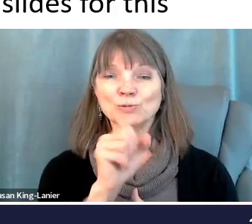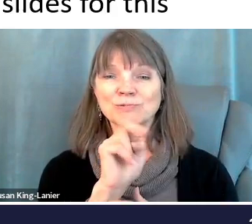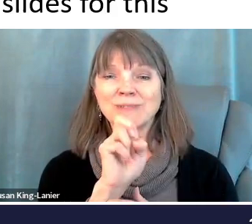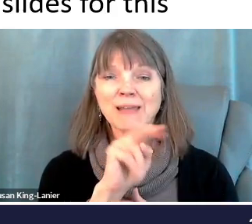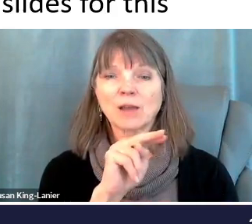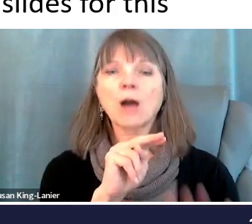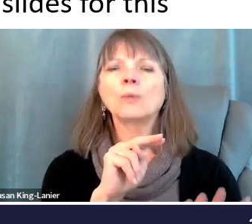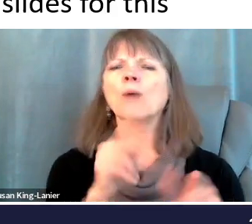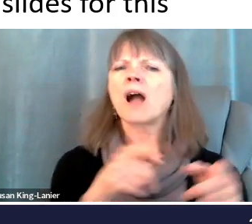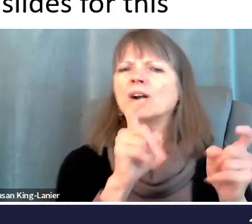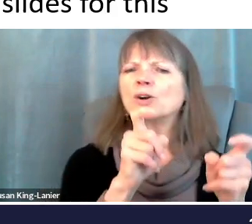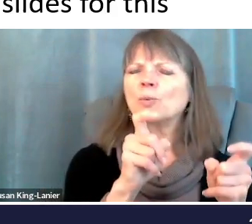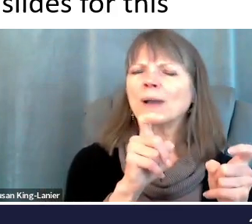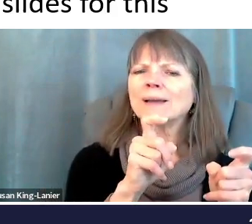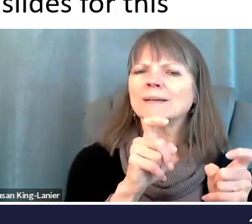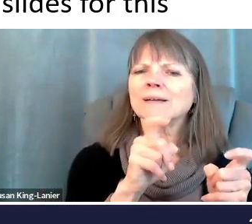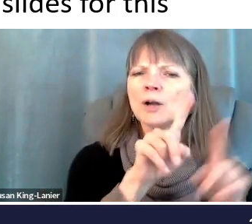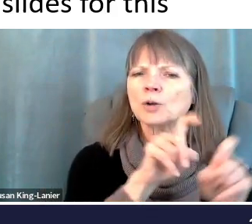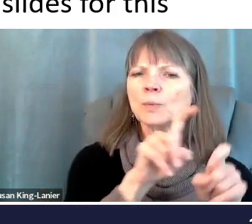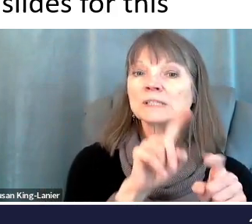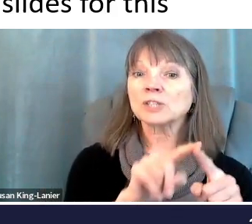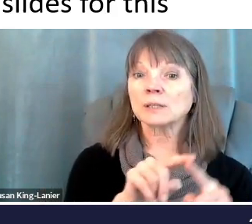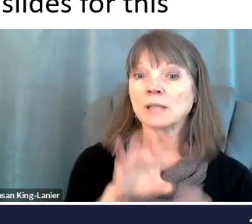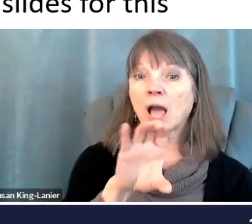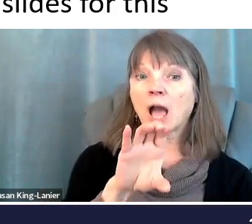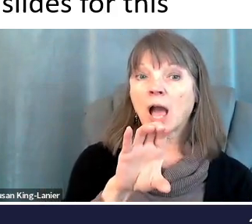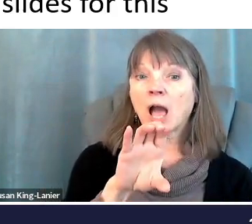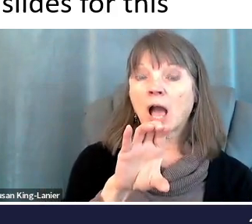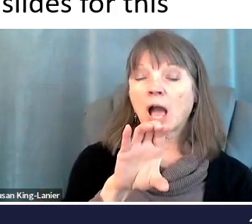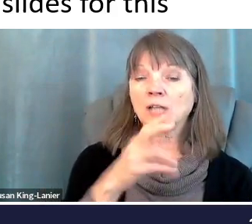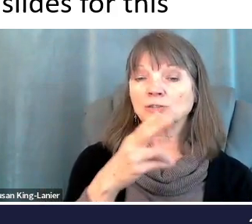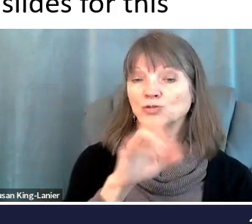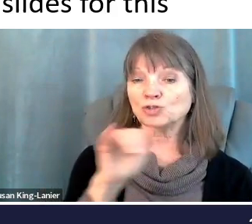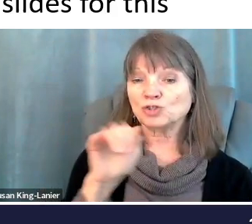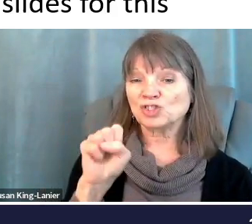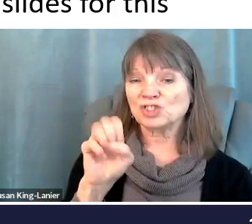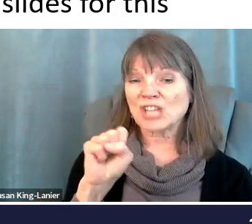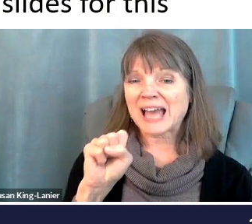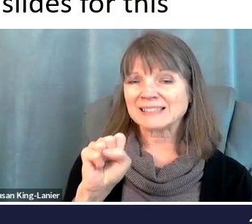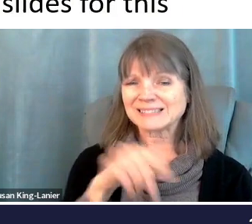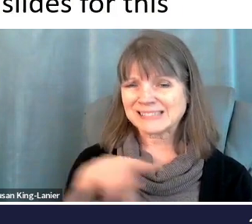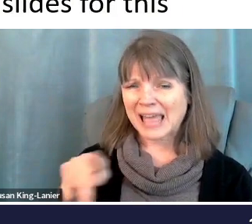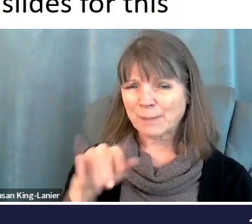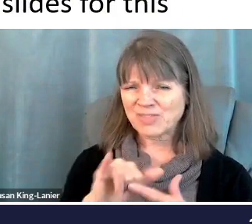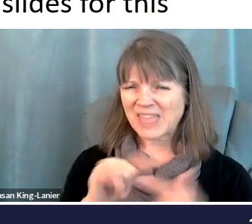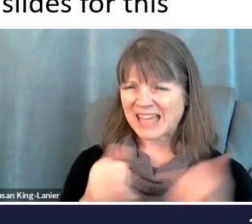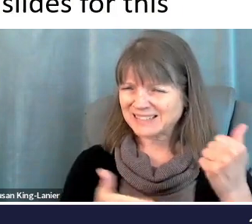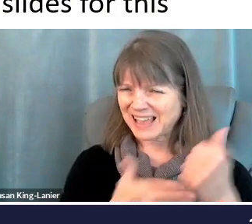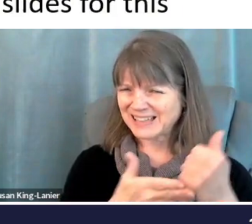Thank you so much. Shannon, a quick question. So the chest app, it's meant to be more of a assistance for